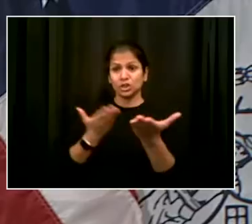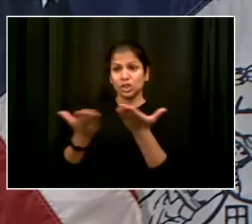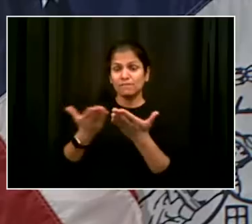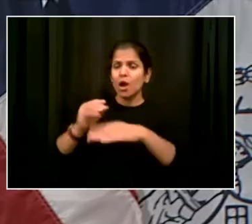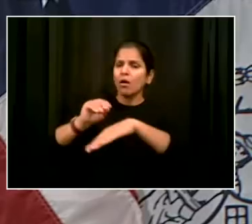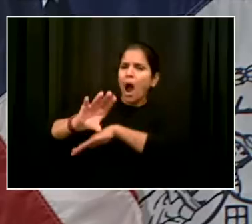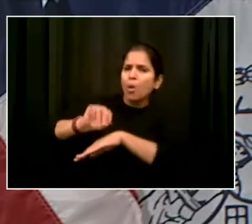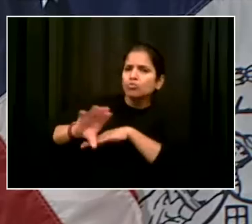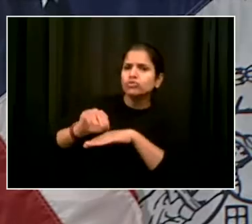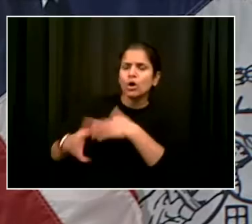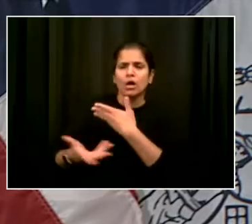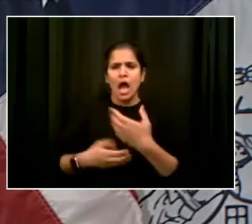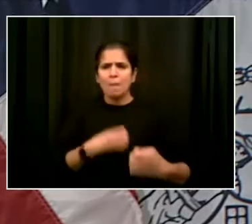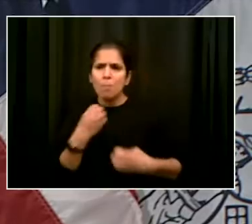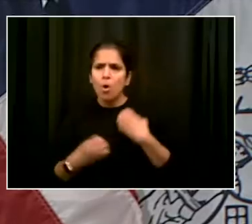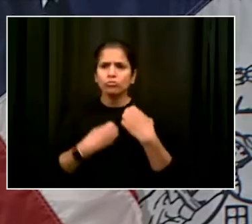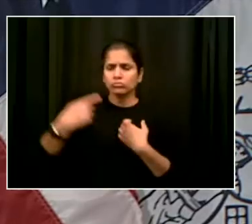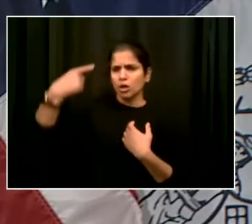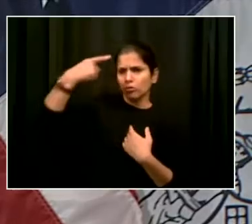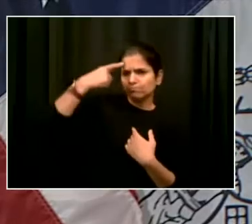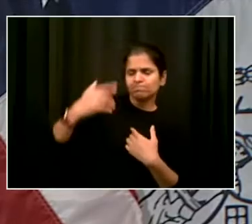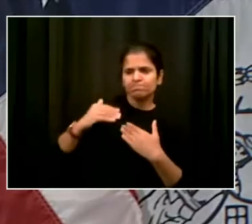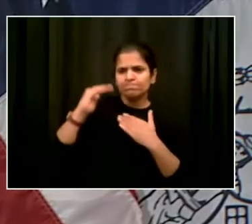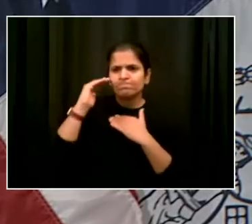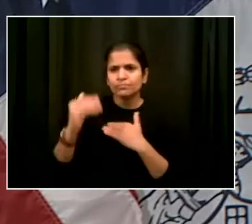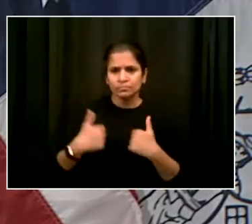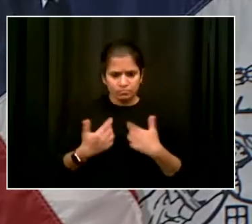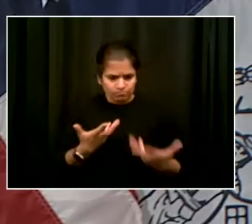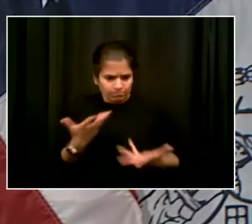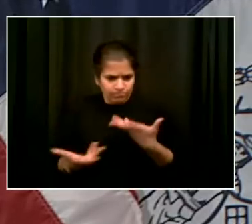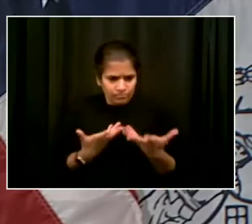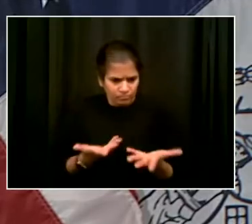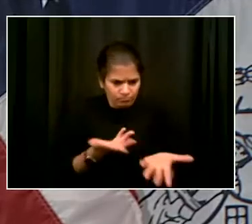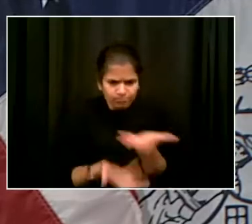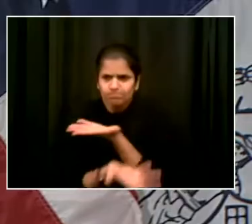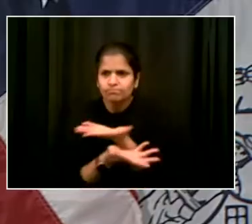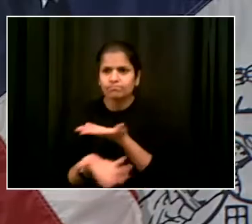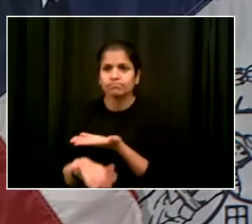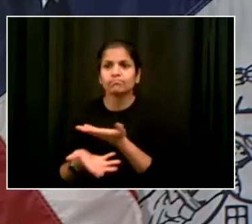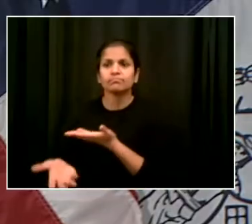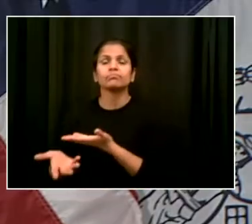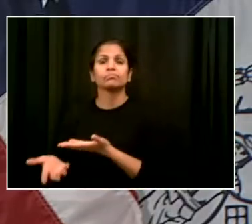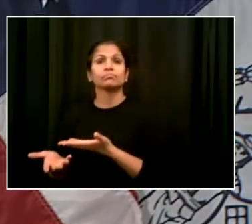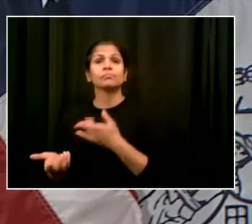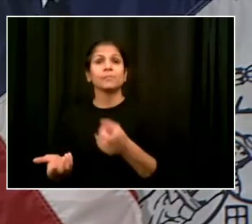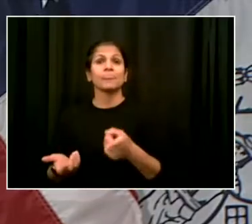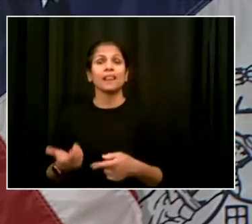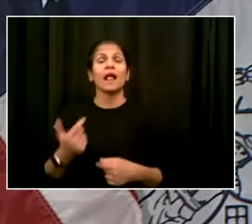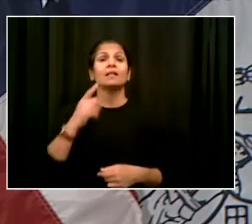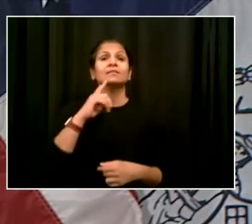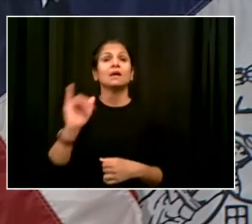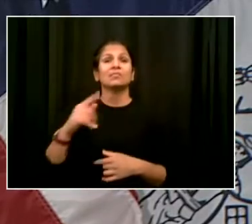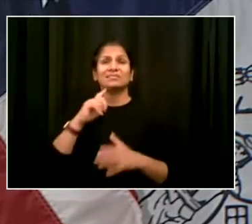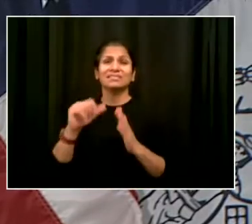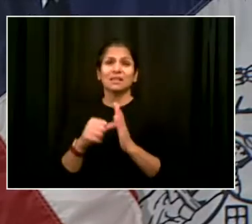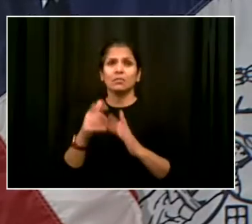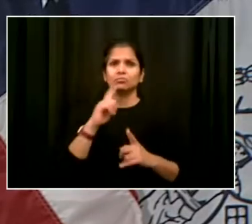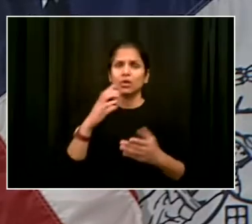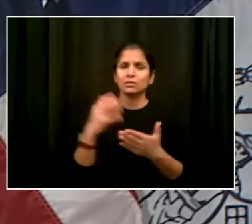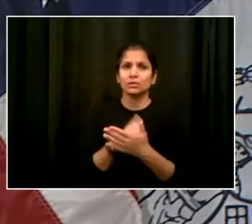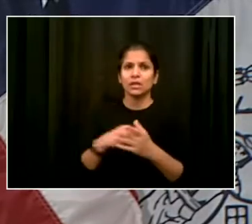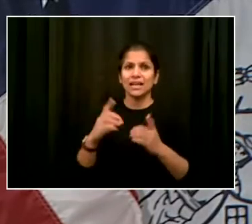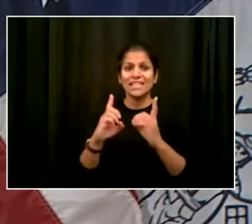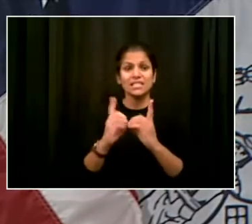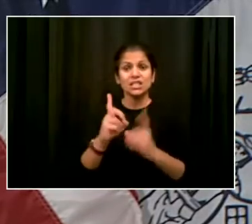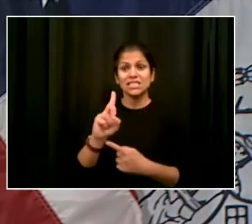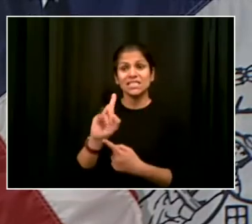ERSOSORUCES ALSO